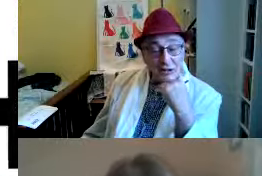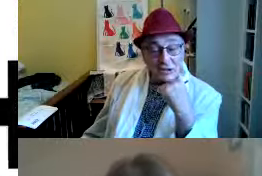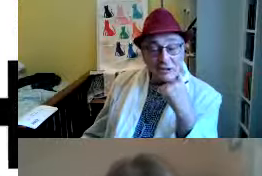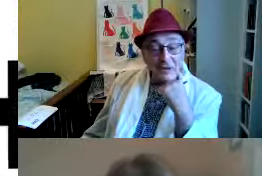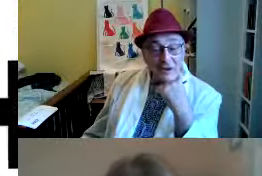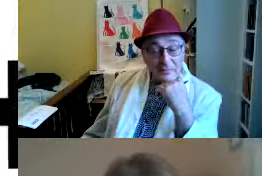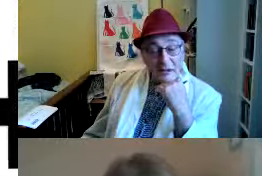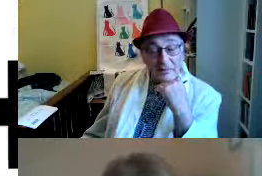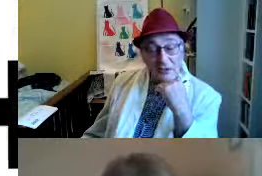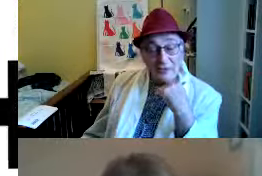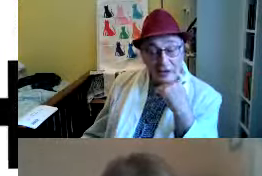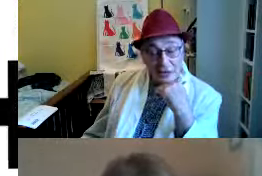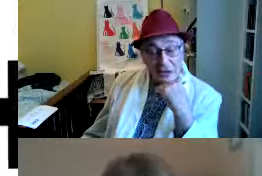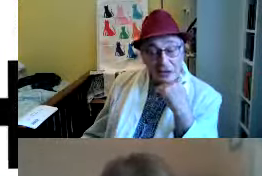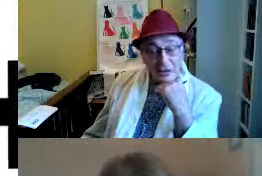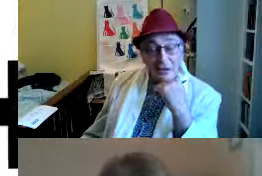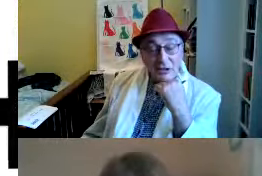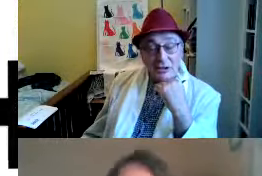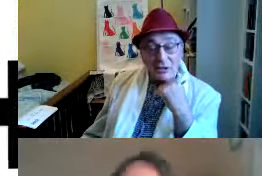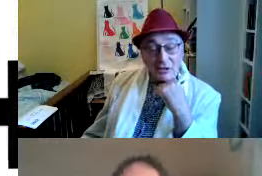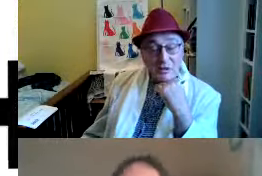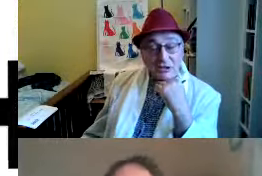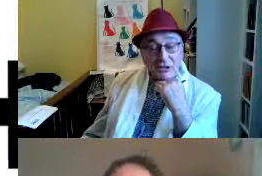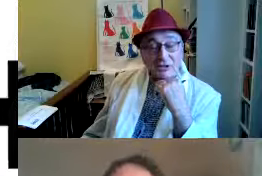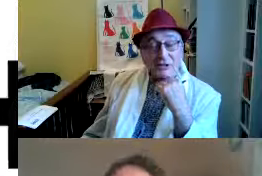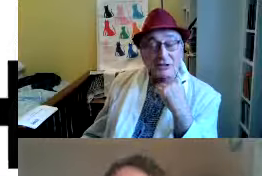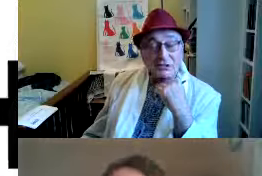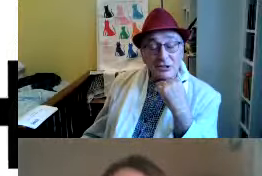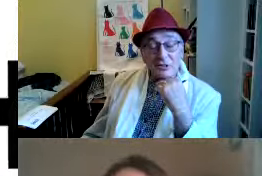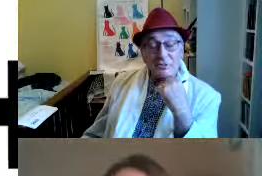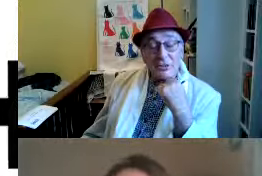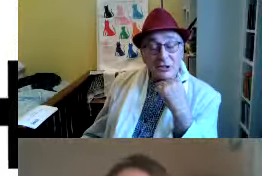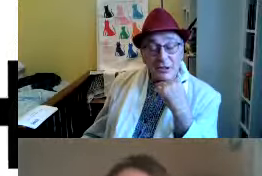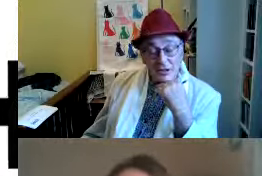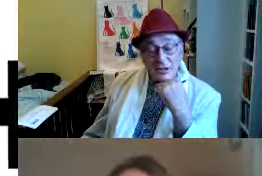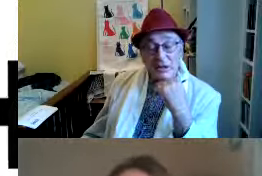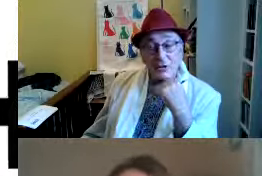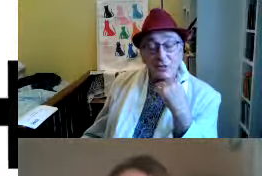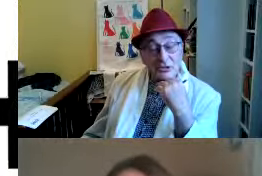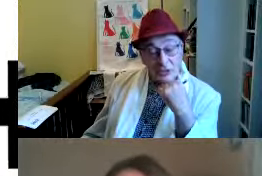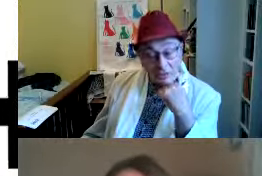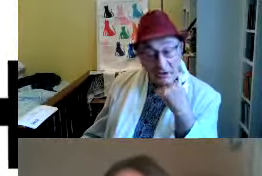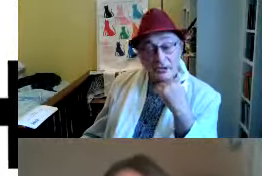to develop their intervention so which seems to me that they're taking on that some of the artists